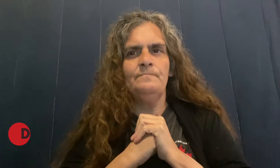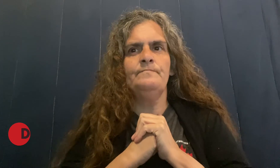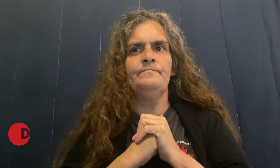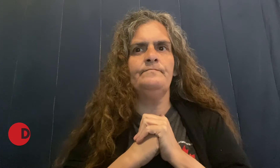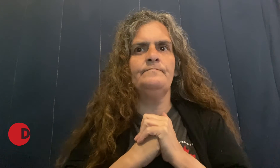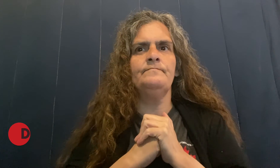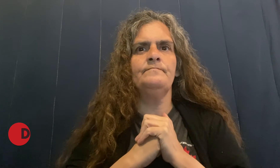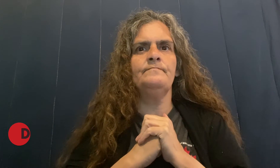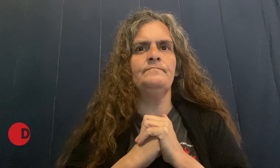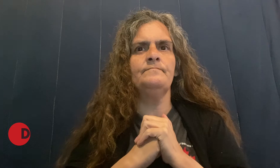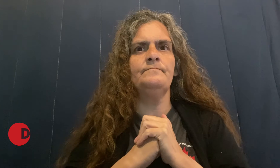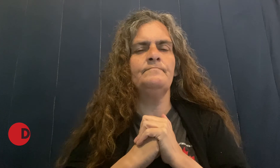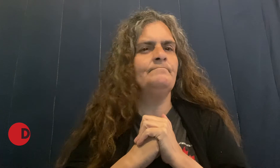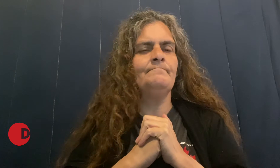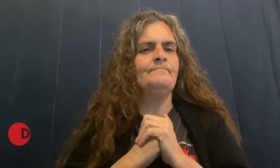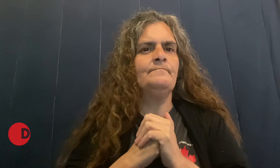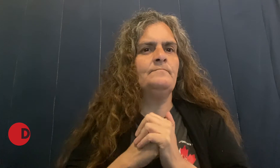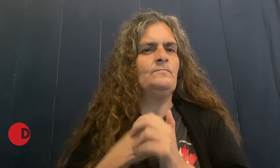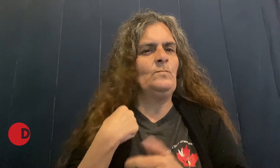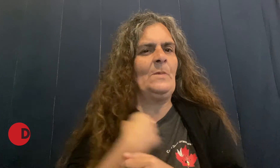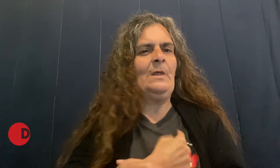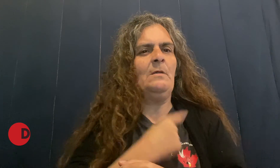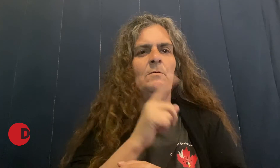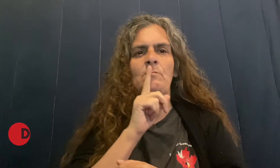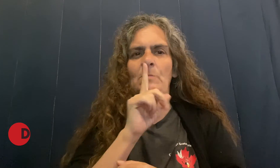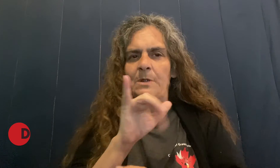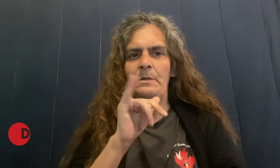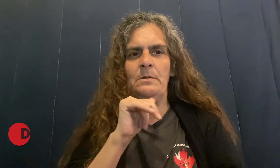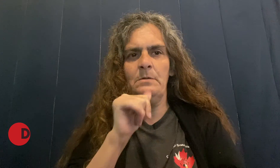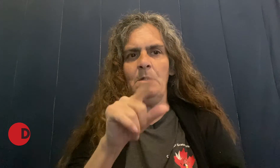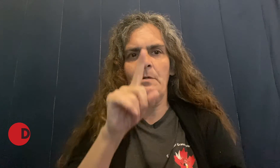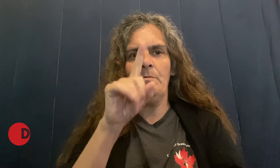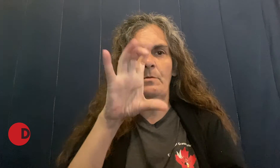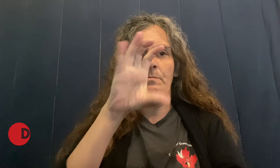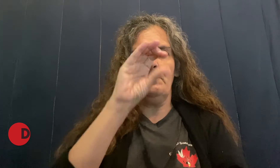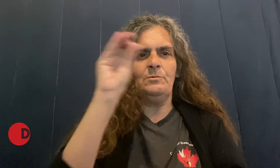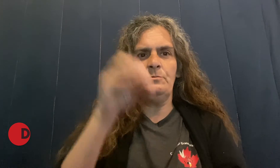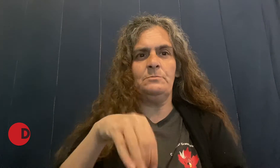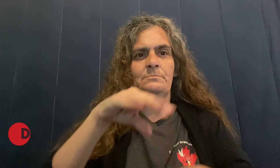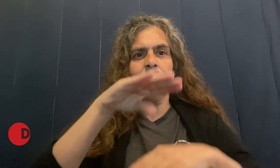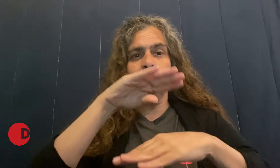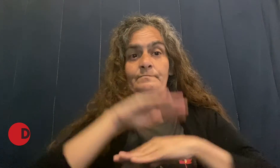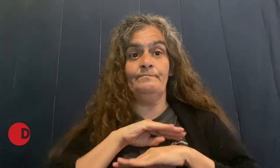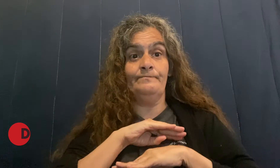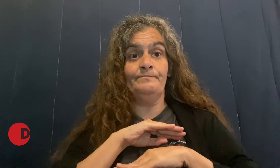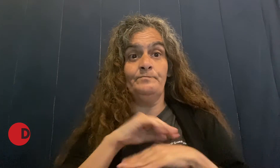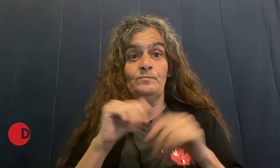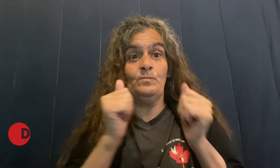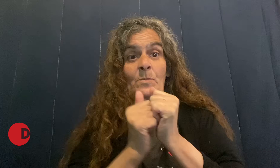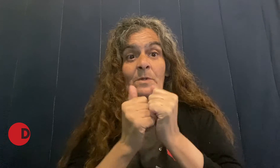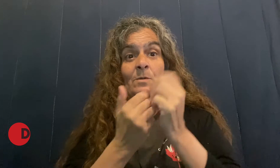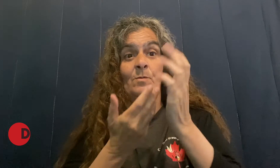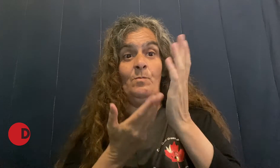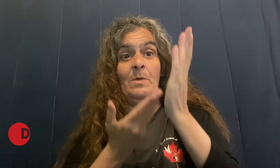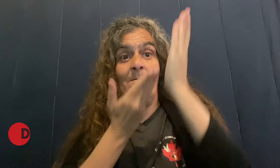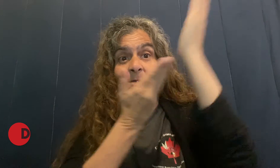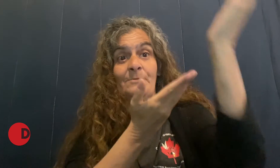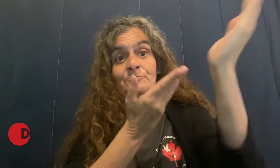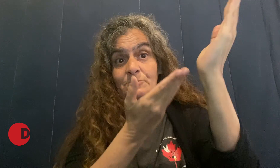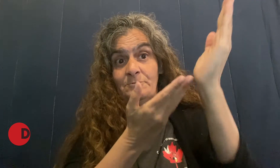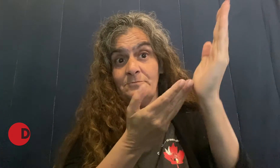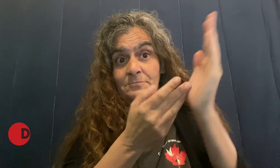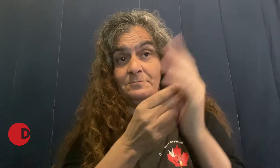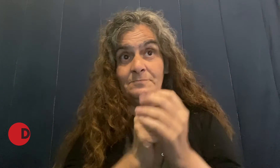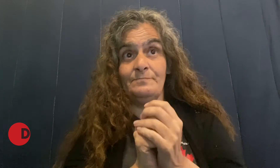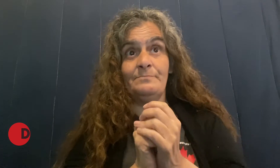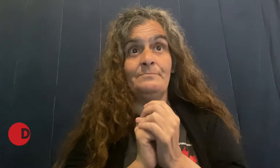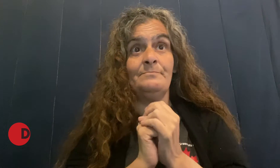We feel we are not really 100% satisfied with the proposed draft.